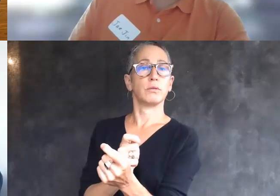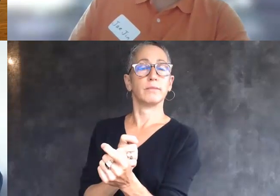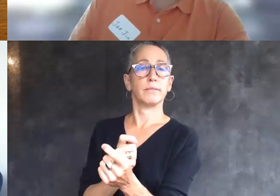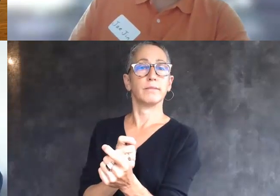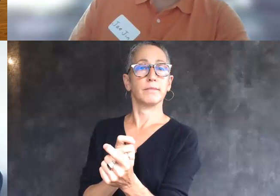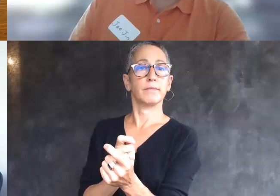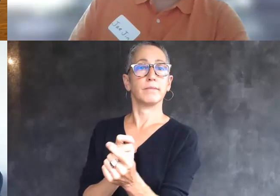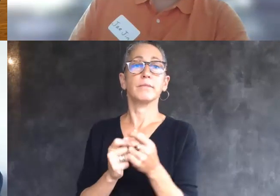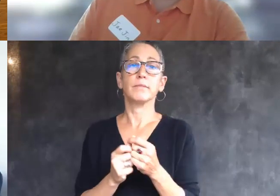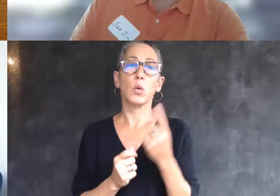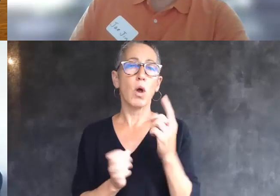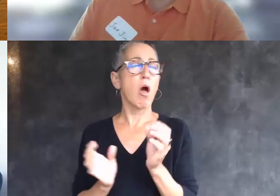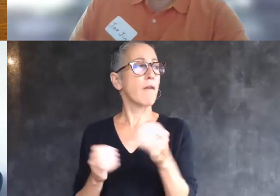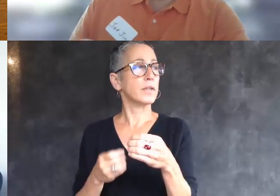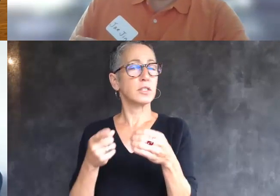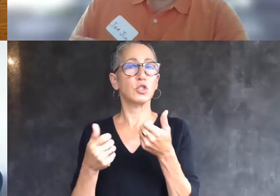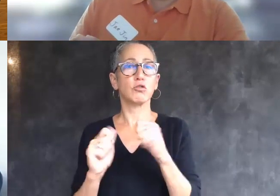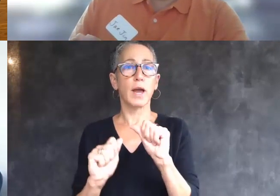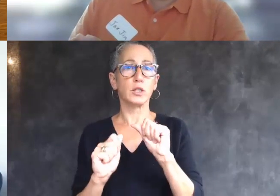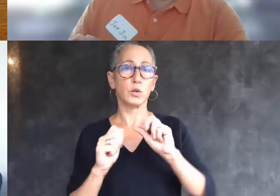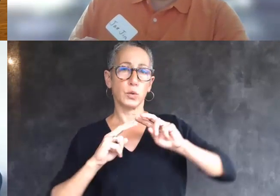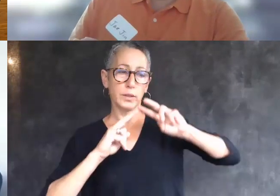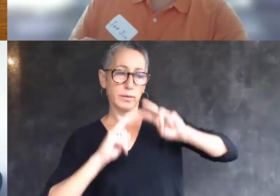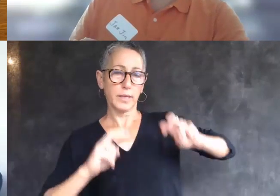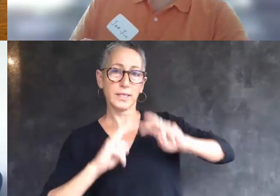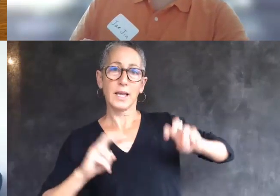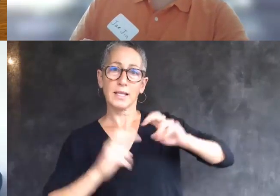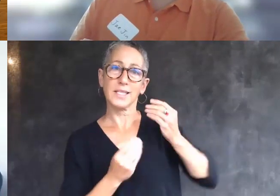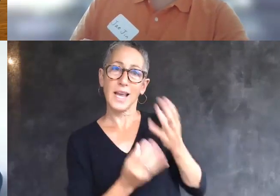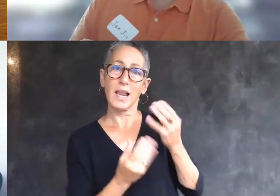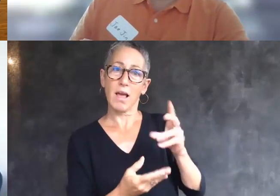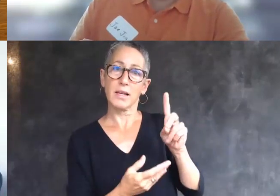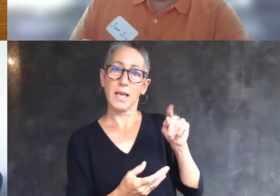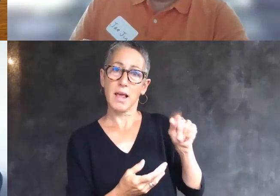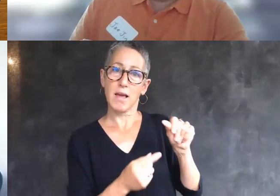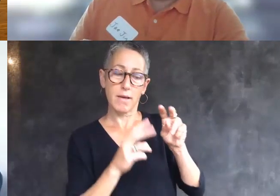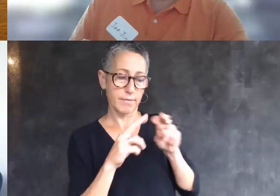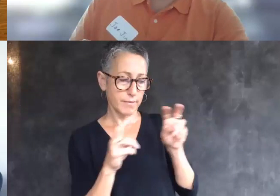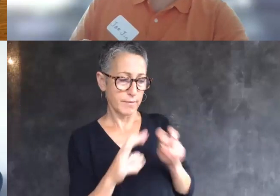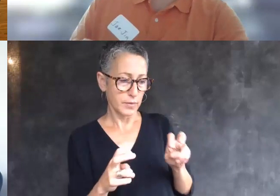data to assess racial disparities in their work. And one of the things they were trying to ask themselves is